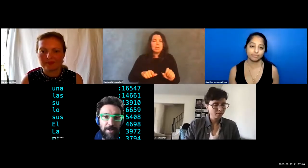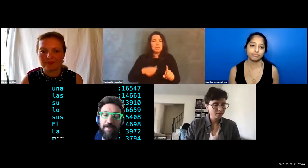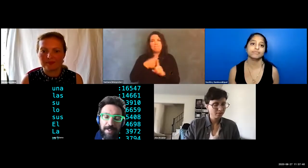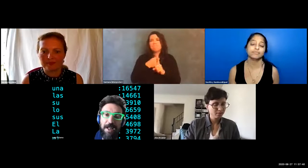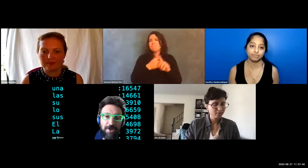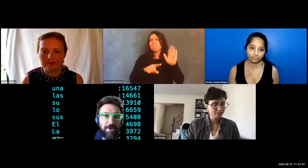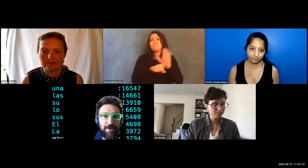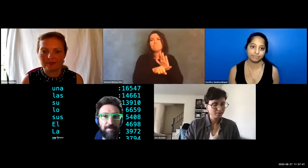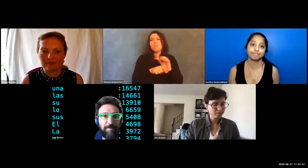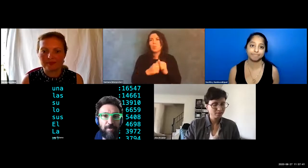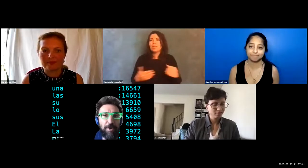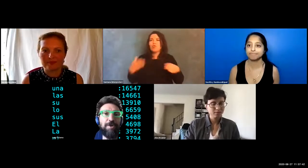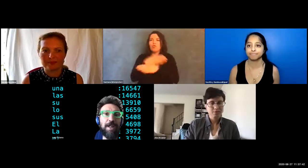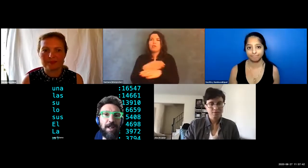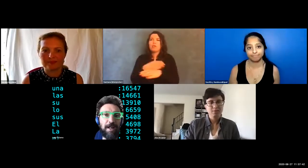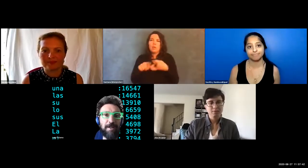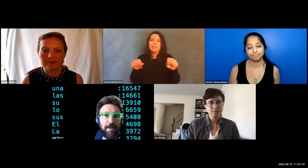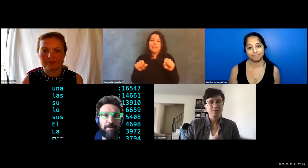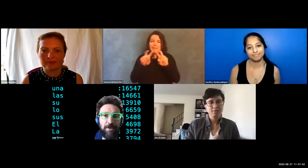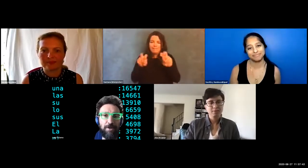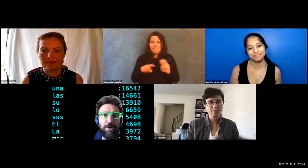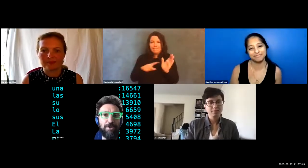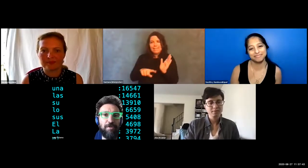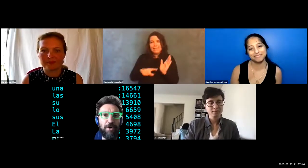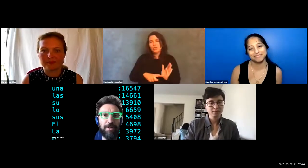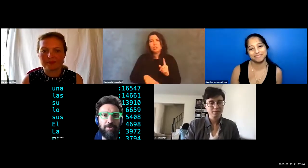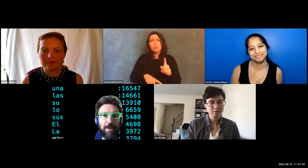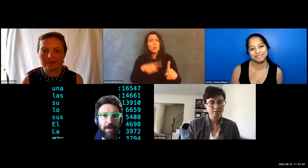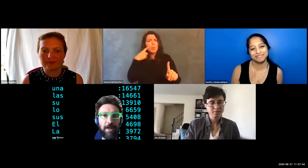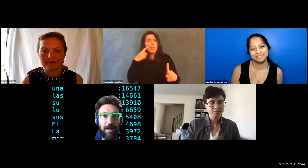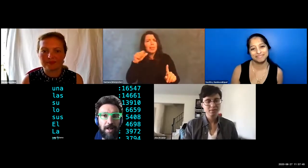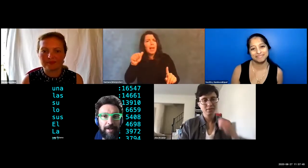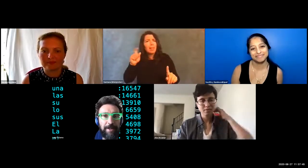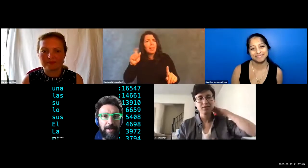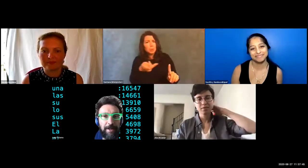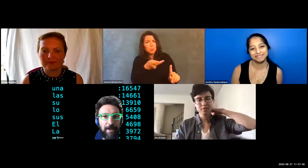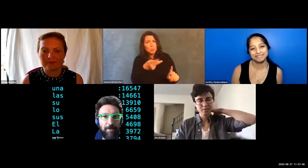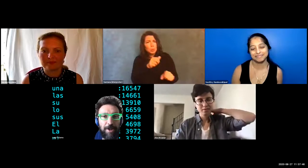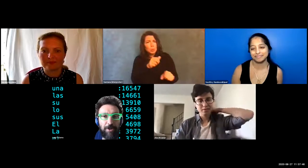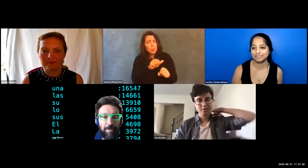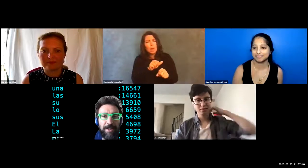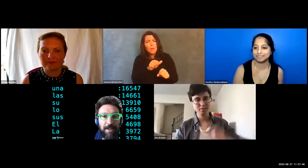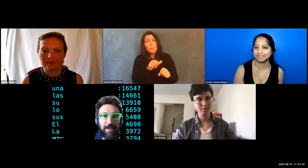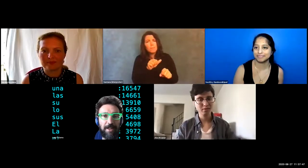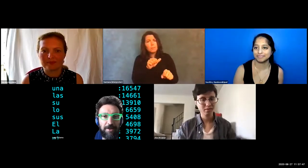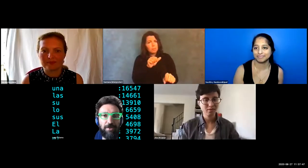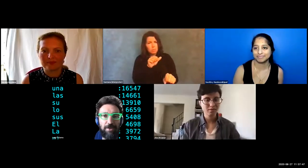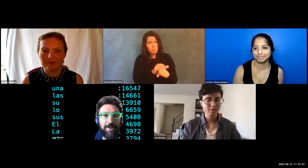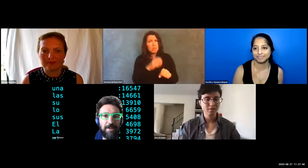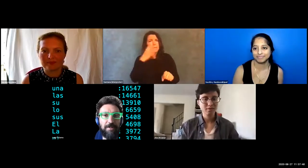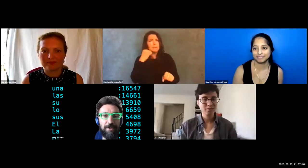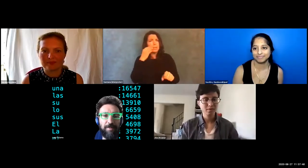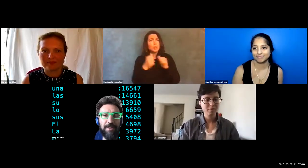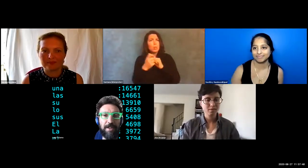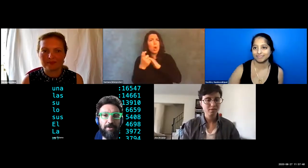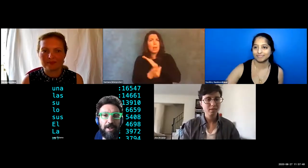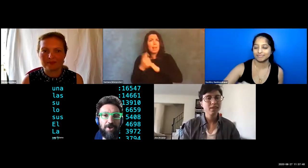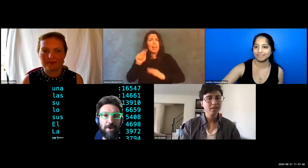What do you think Alex? You too worked with automatic tools, automatic annotation.